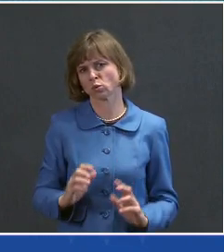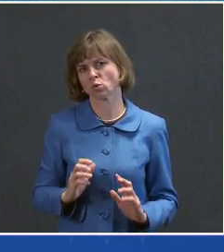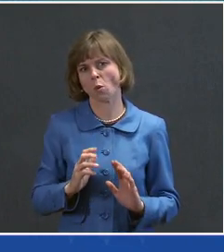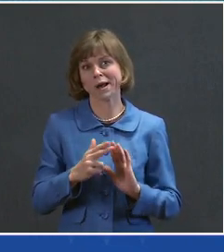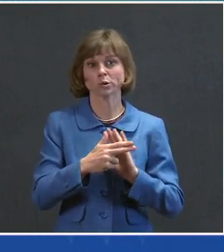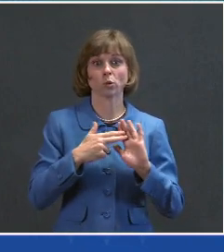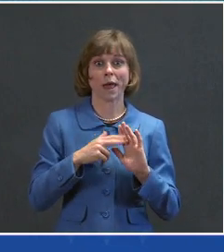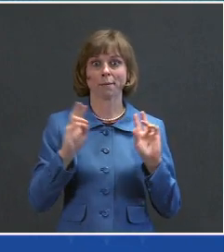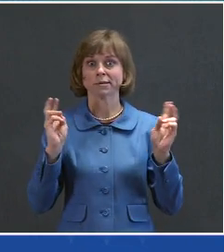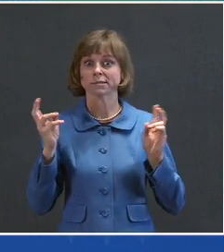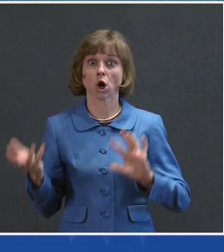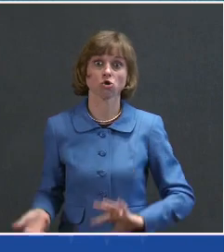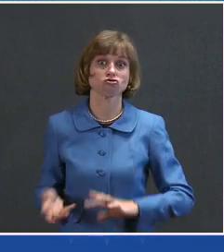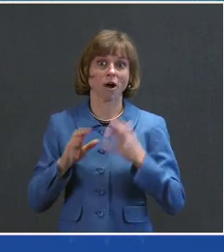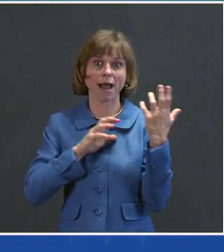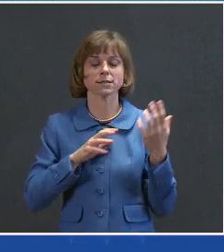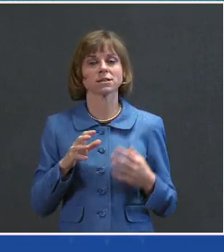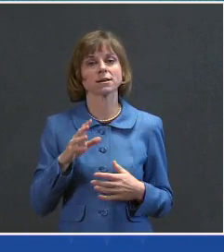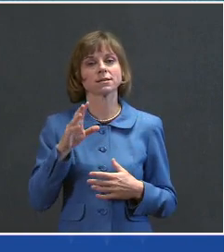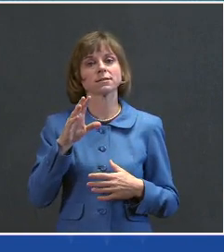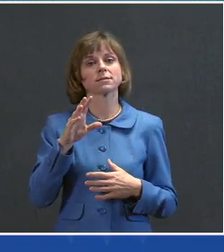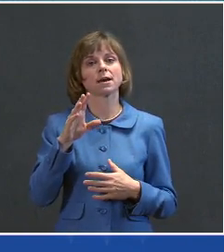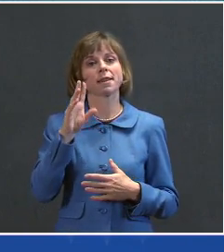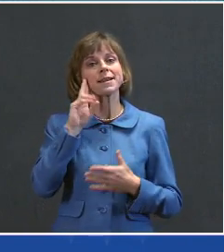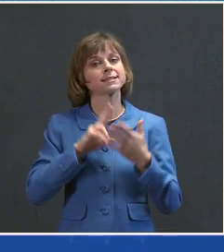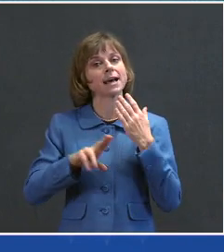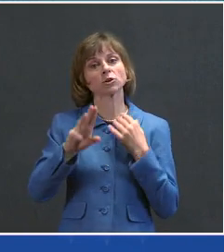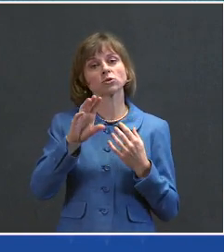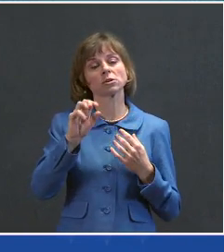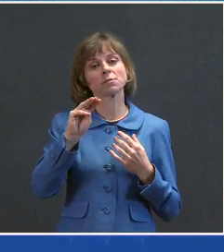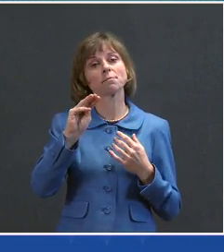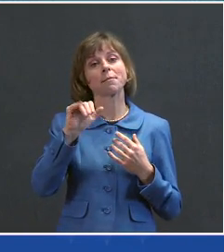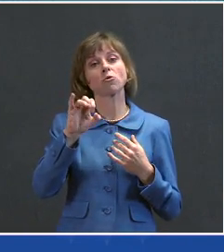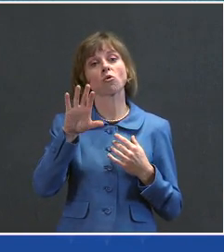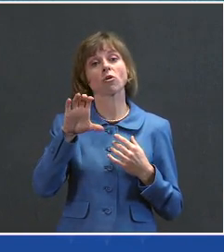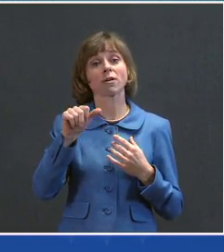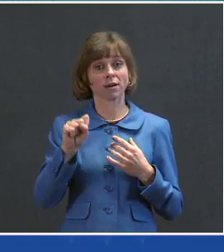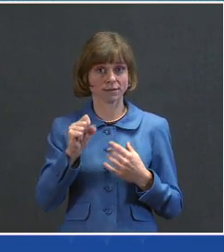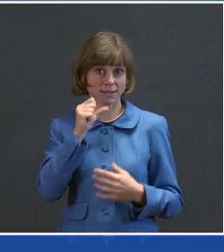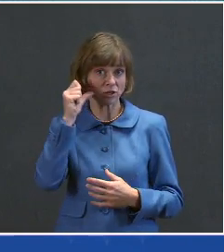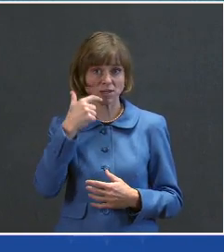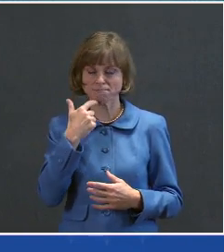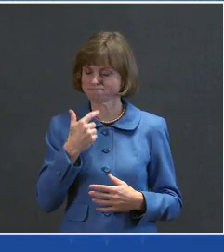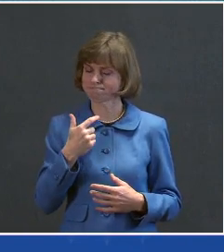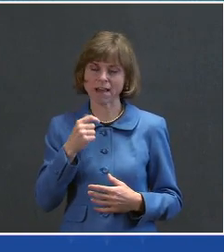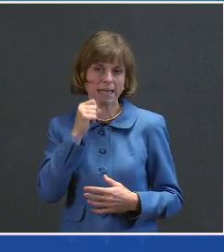Secretary Mayorkas was in here yesterday saying, "It's not a crisis." But now you have Axios reporting that the administration